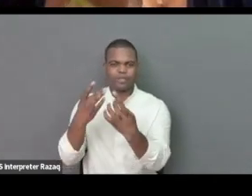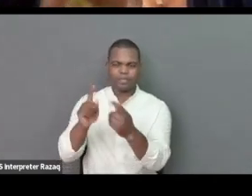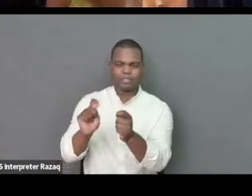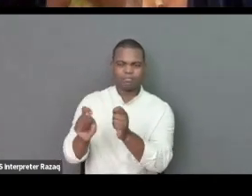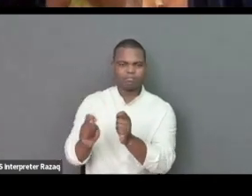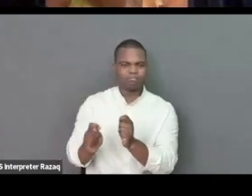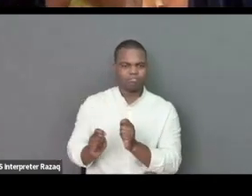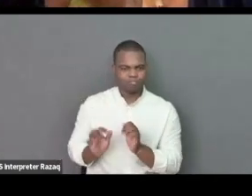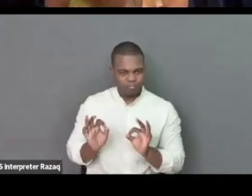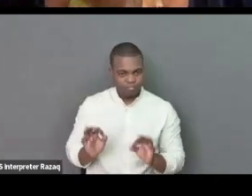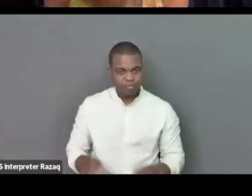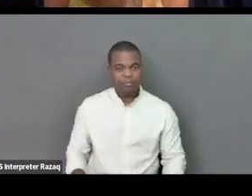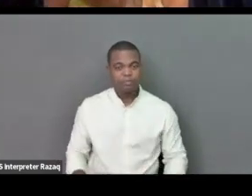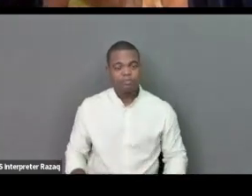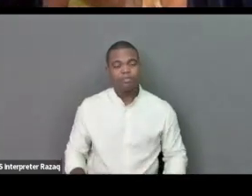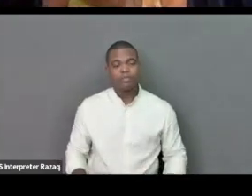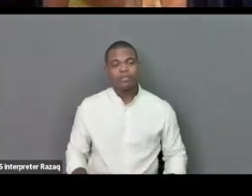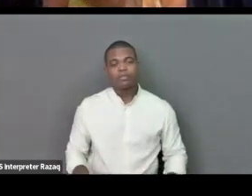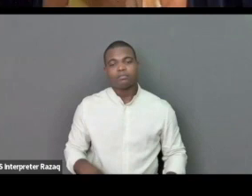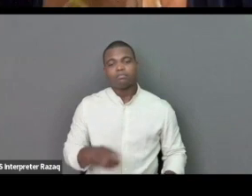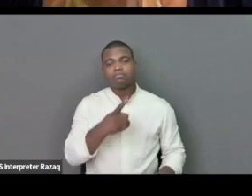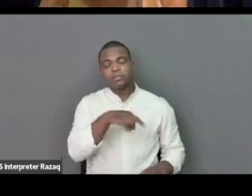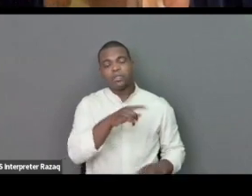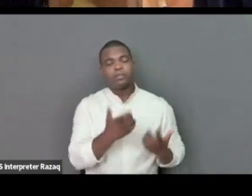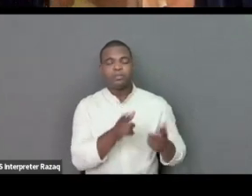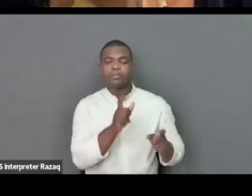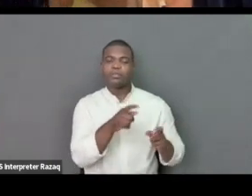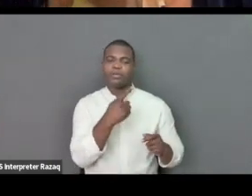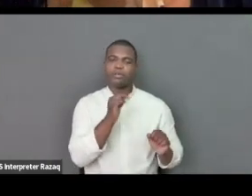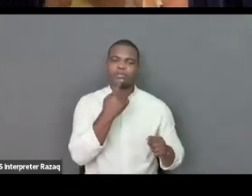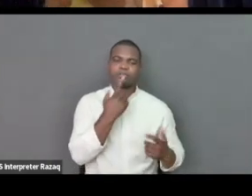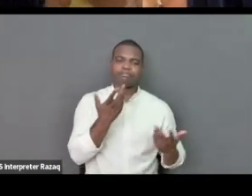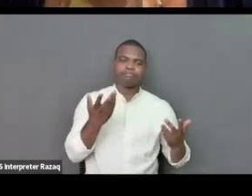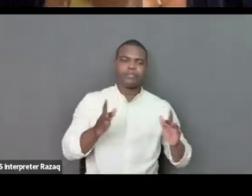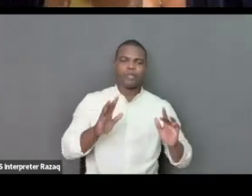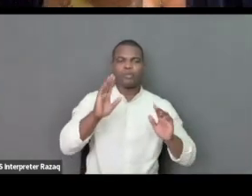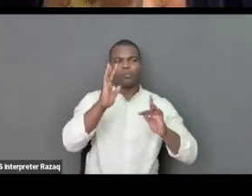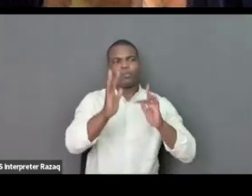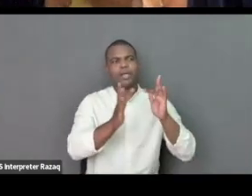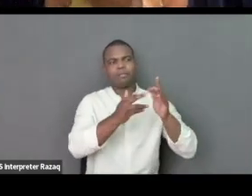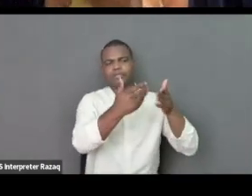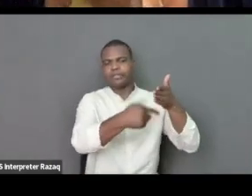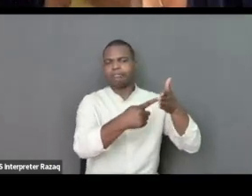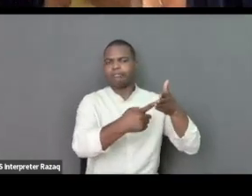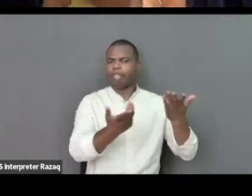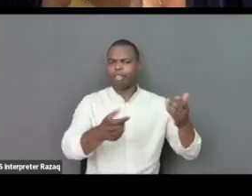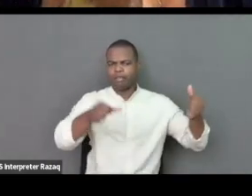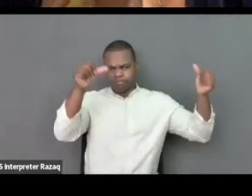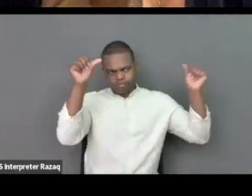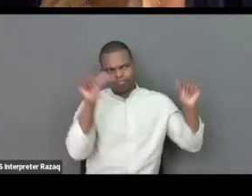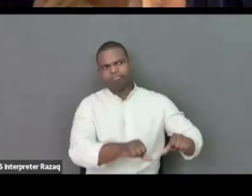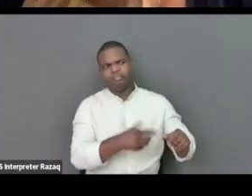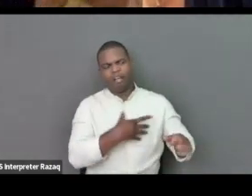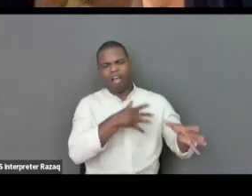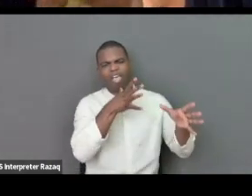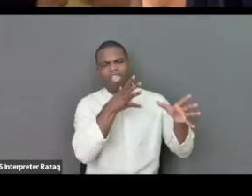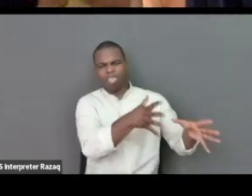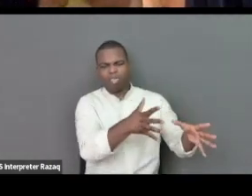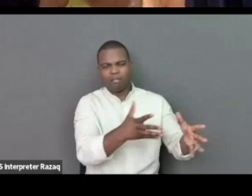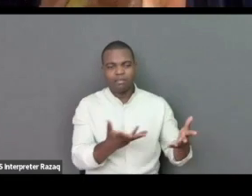That is legally okay to do, but maybe this is not so constructive, and maybe that won't lead to much. So, we are hoping that the users will